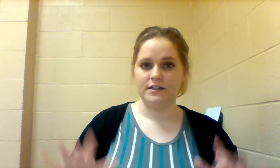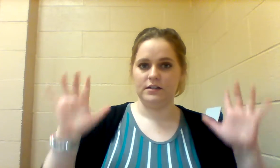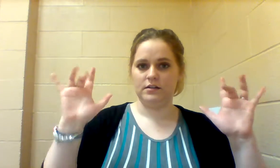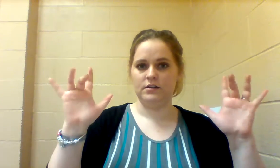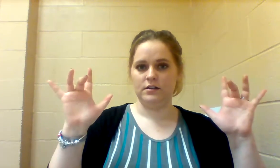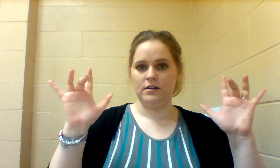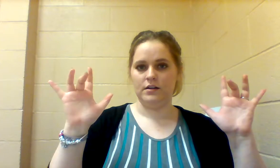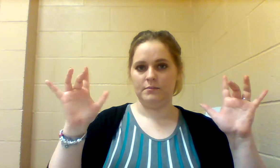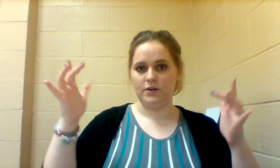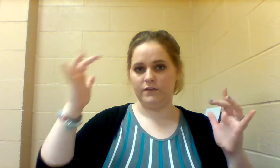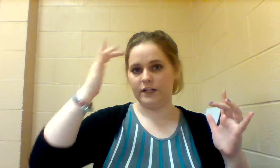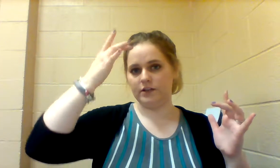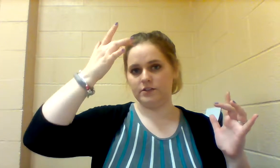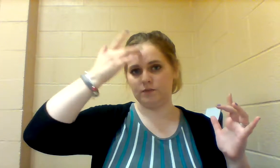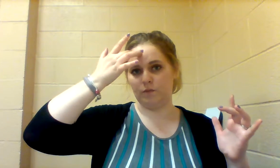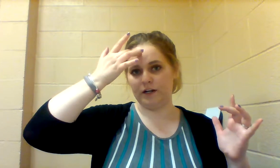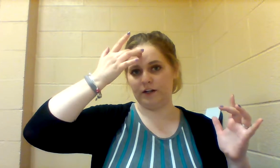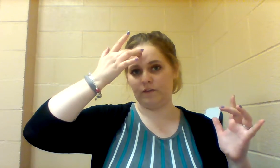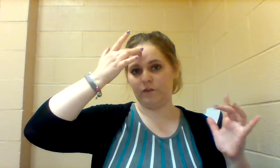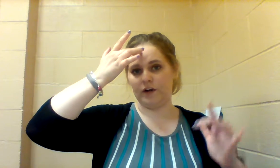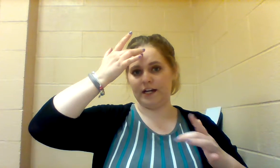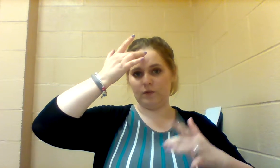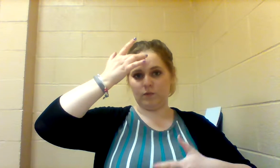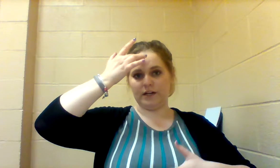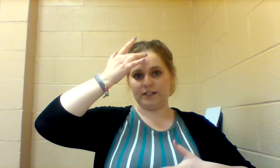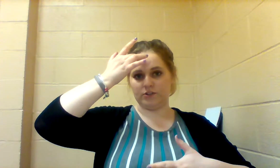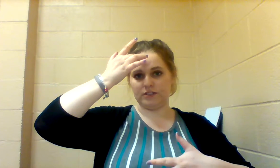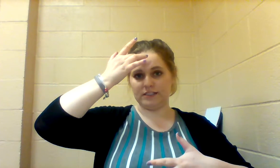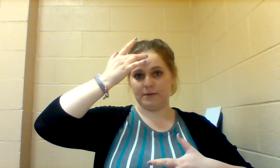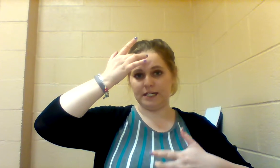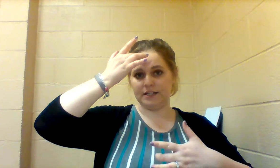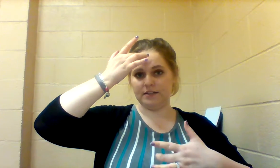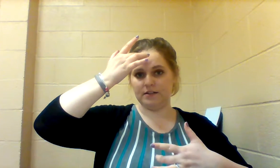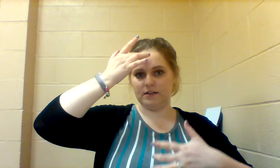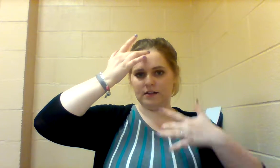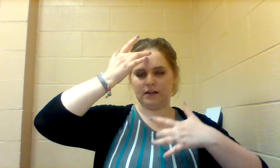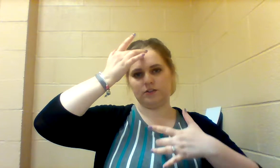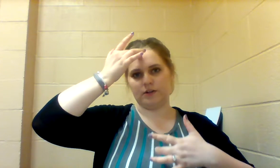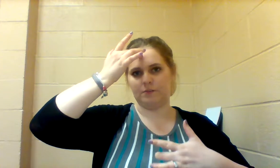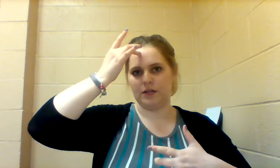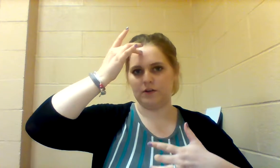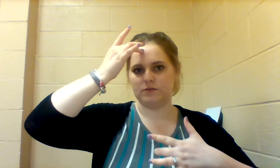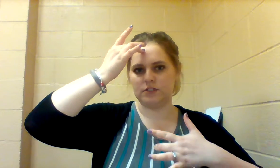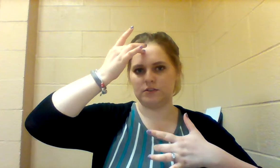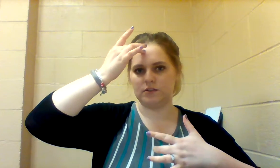SICK middle fingers one at your forehead one at your stomach I'll do it up here just so